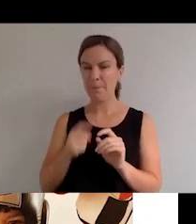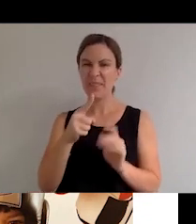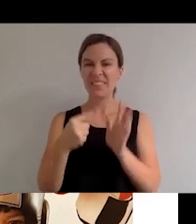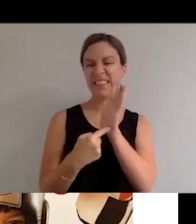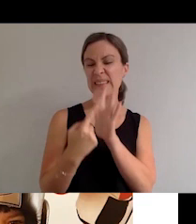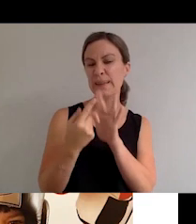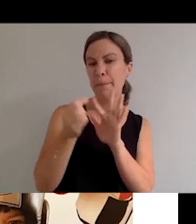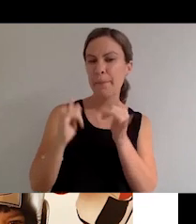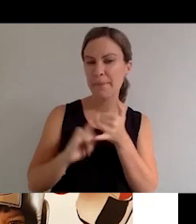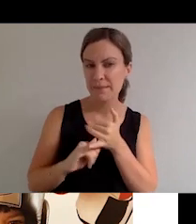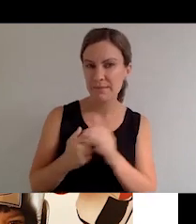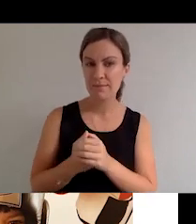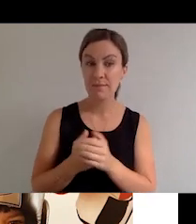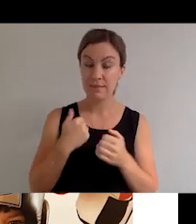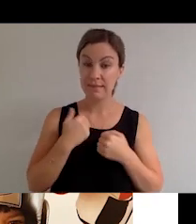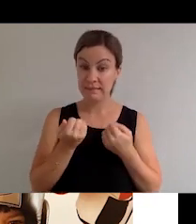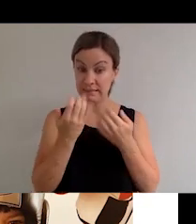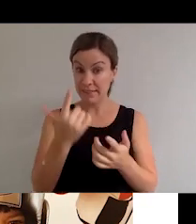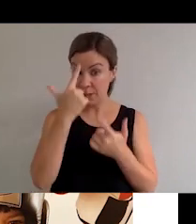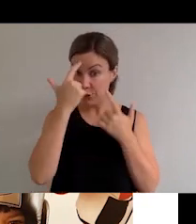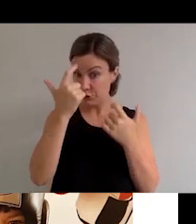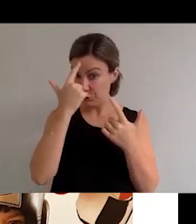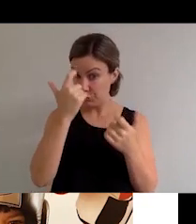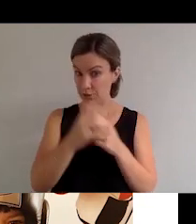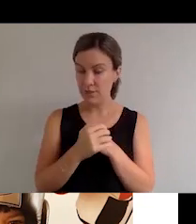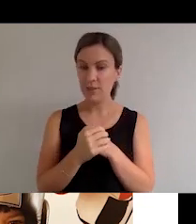that you make sure that if you are owed money, either on a contract you